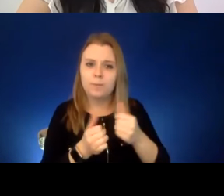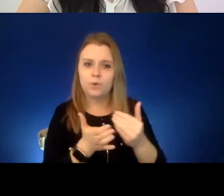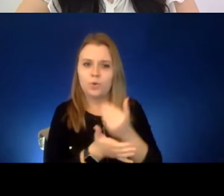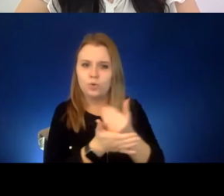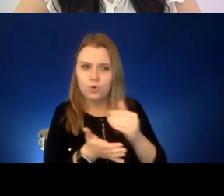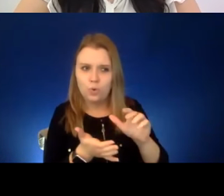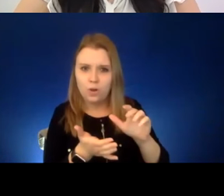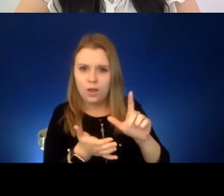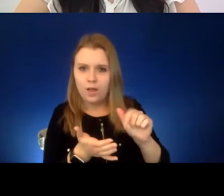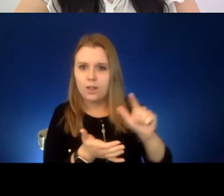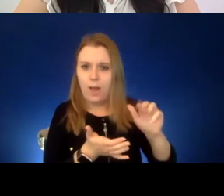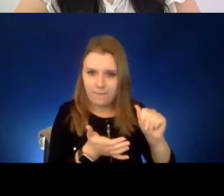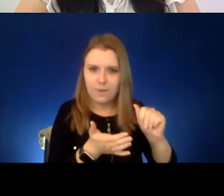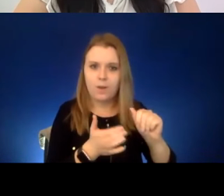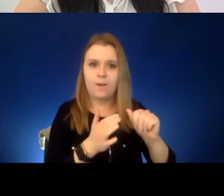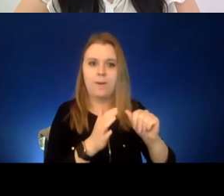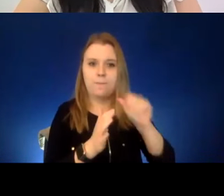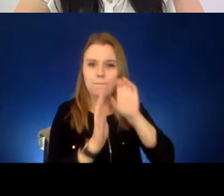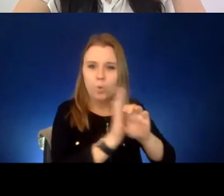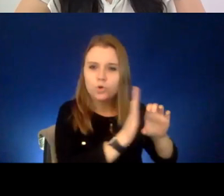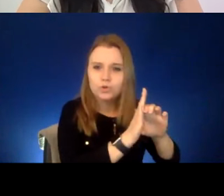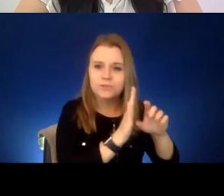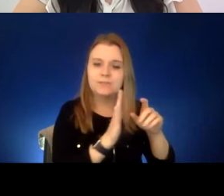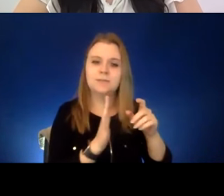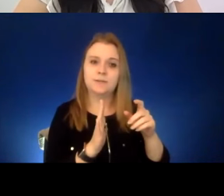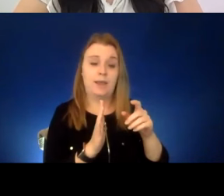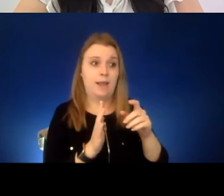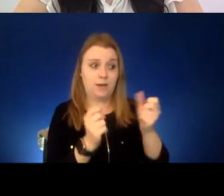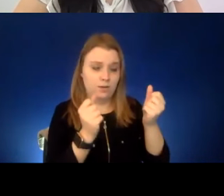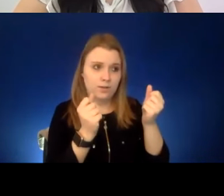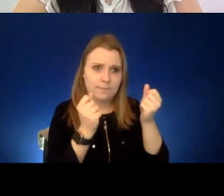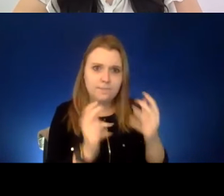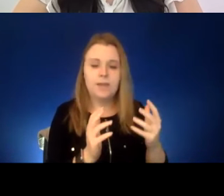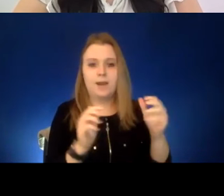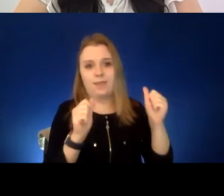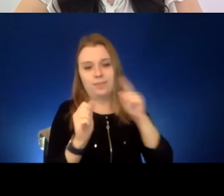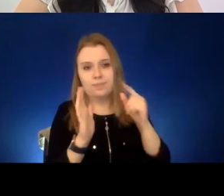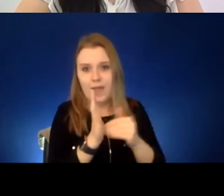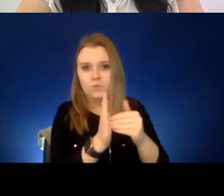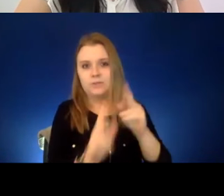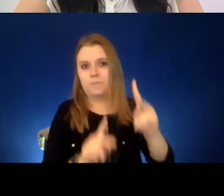and they're a really big draw to the Portrait Gallery and like literally thousands of people were coming to see these portraits.